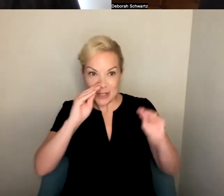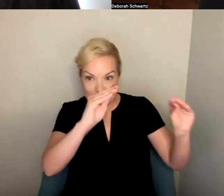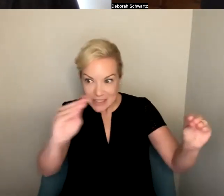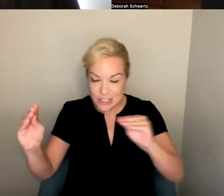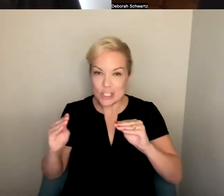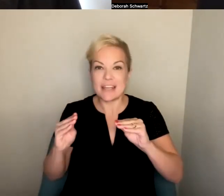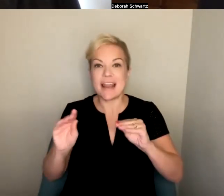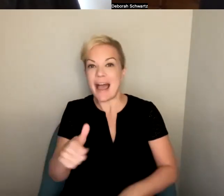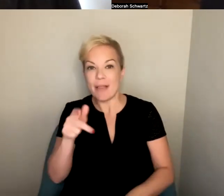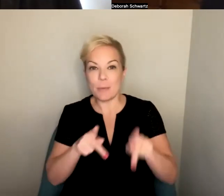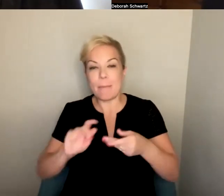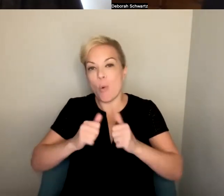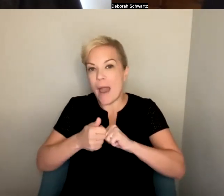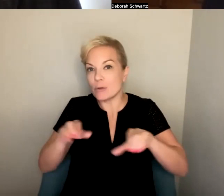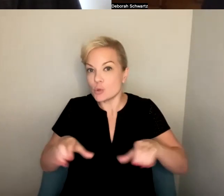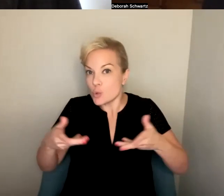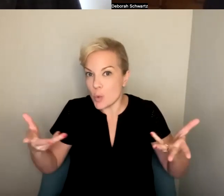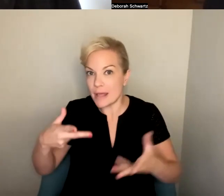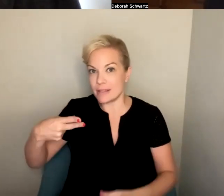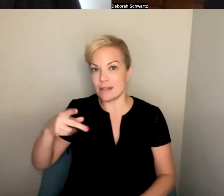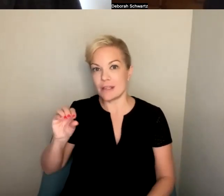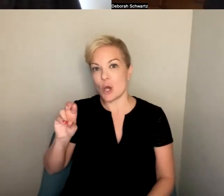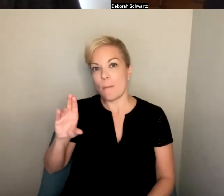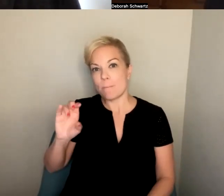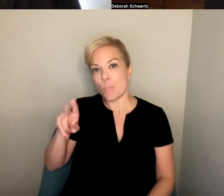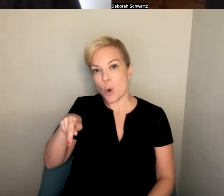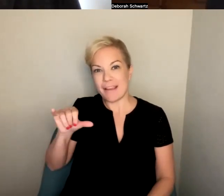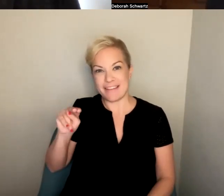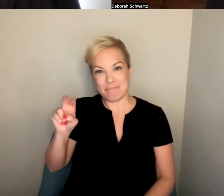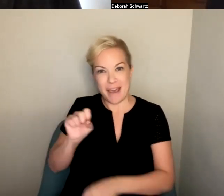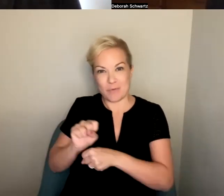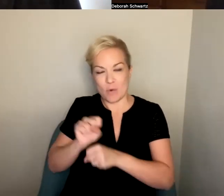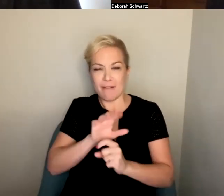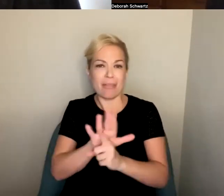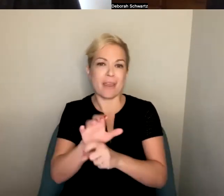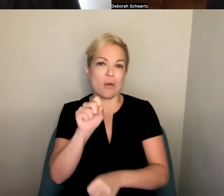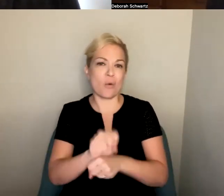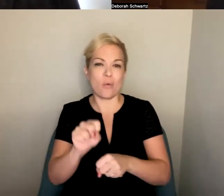looking at designs, looking at all of that, and they do gorgeous work you know within a